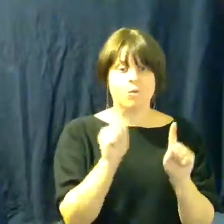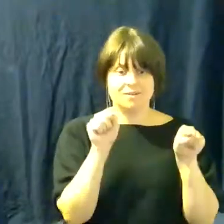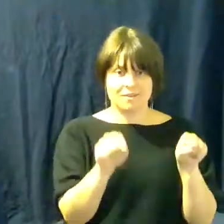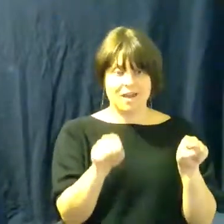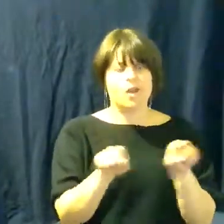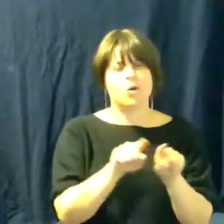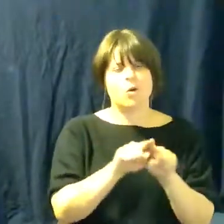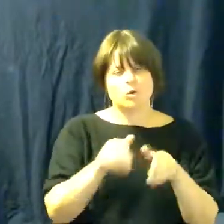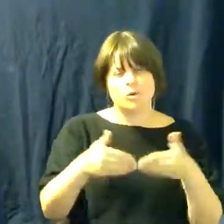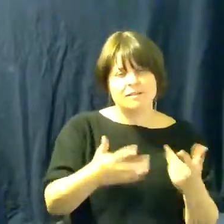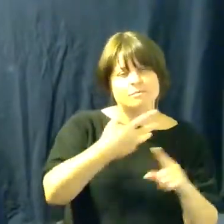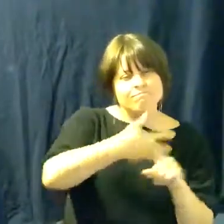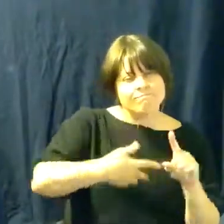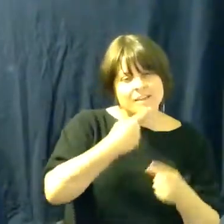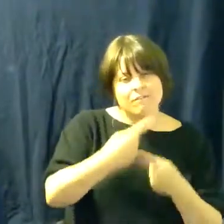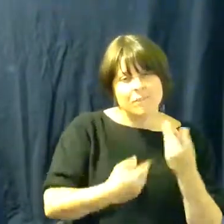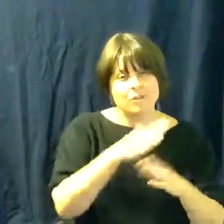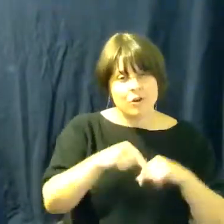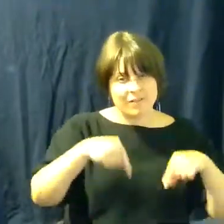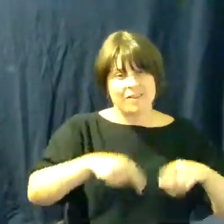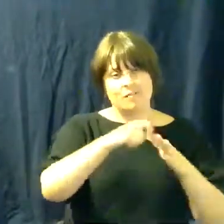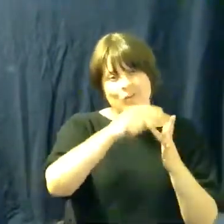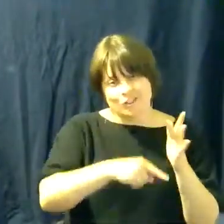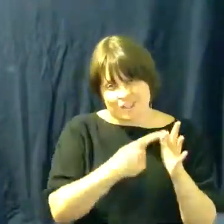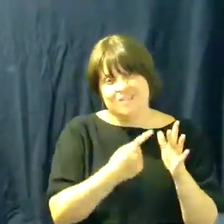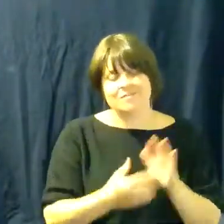What we will cover today is briefly what is mentoring and